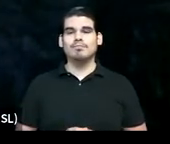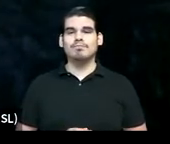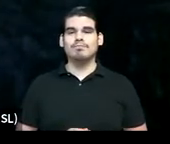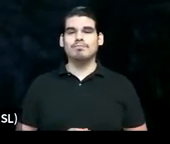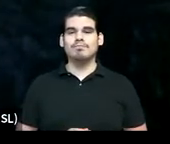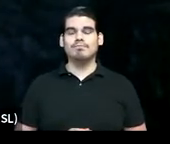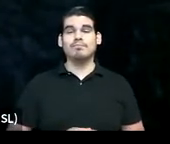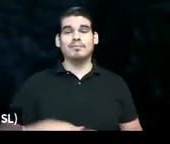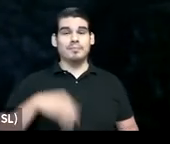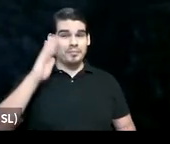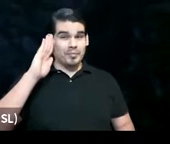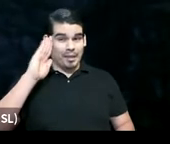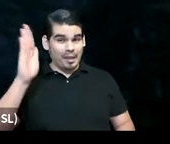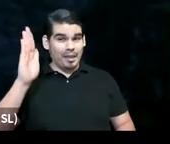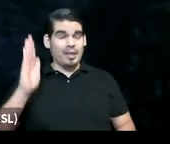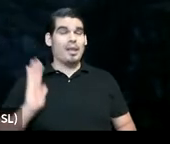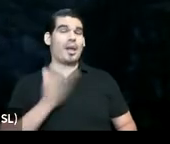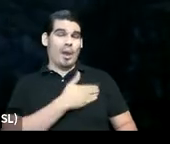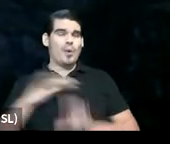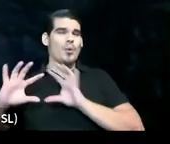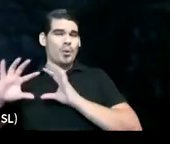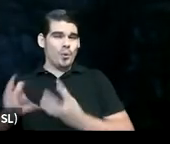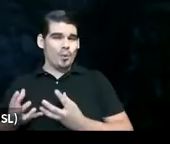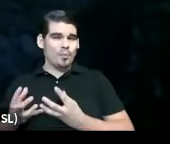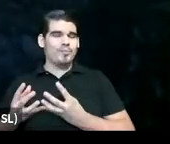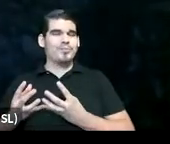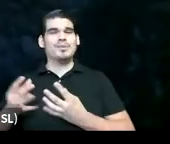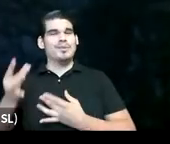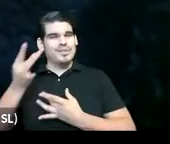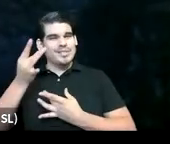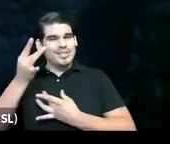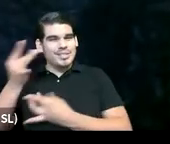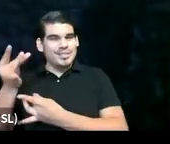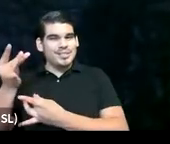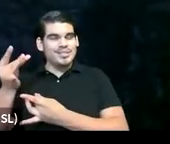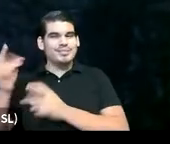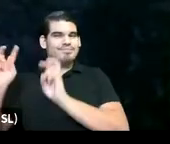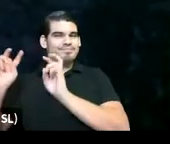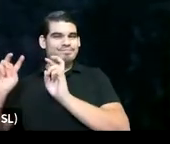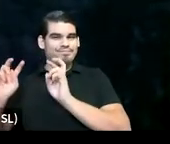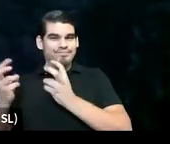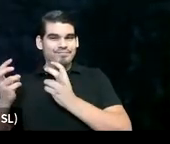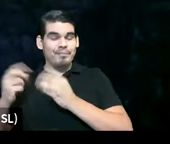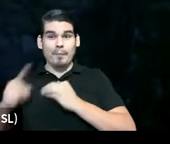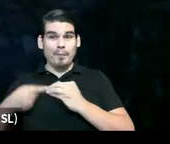You know, like this pandamic we had like a lot of like an eye-opening things going around like, you know, like a lot of like we are.